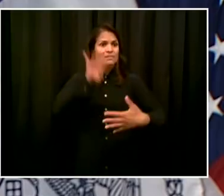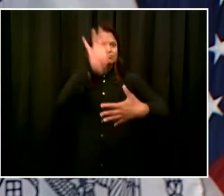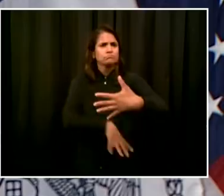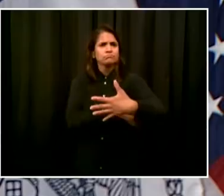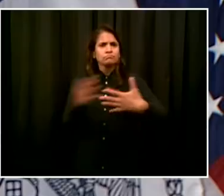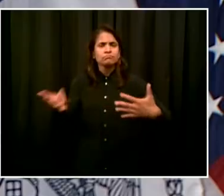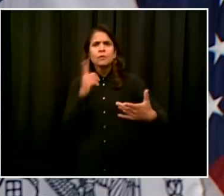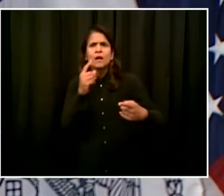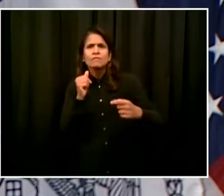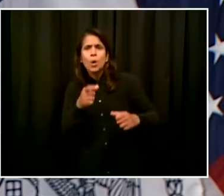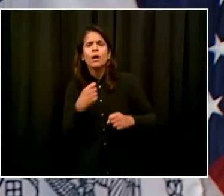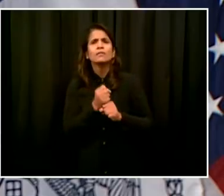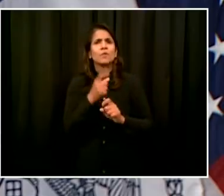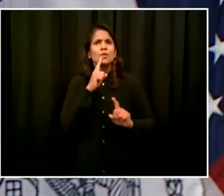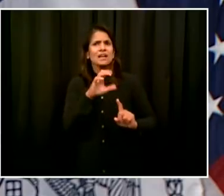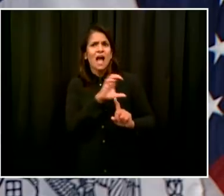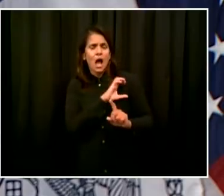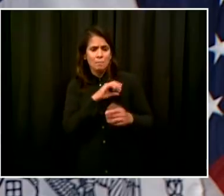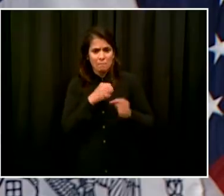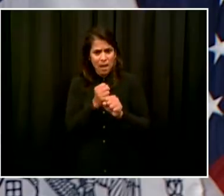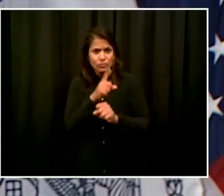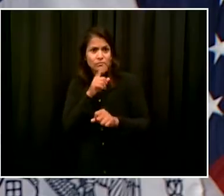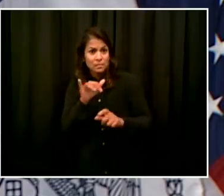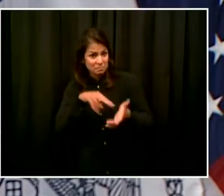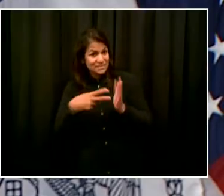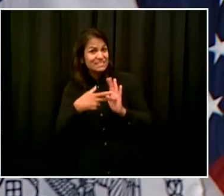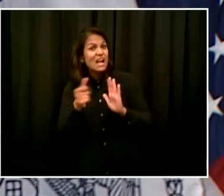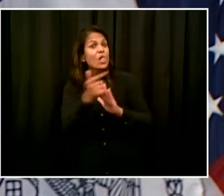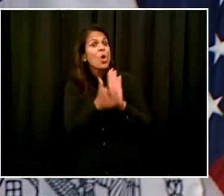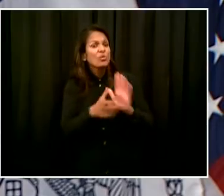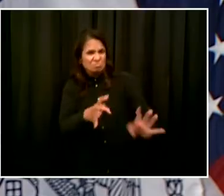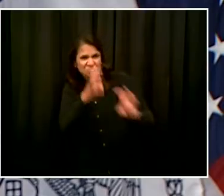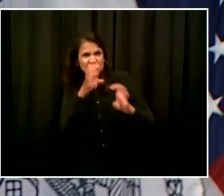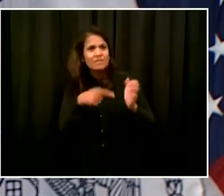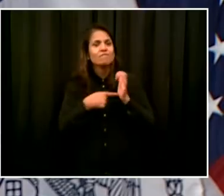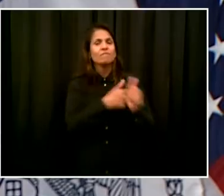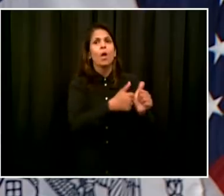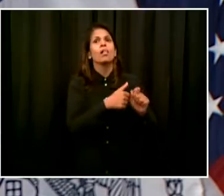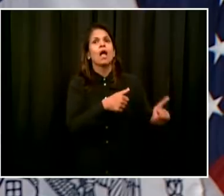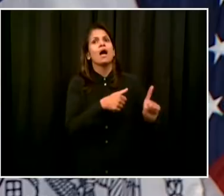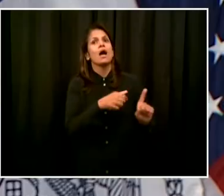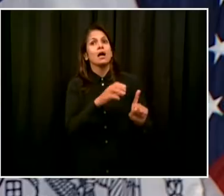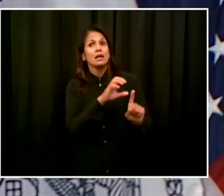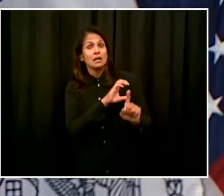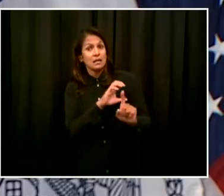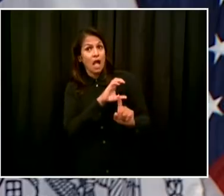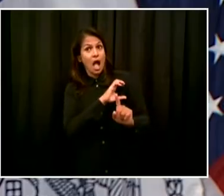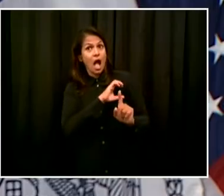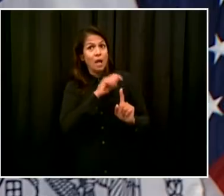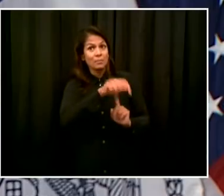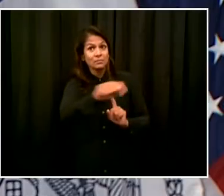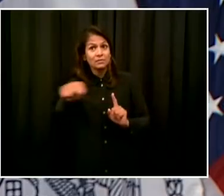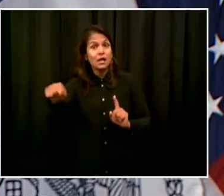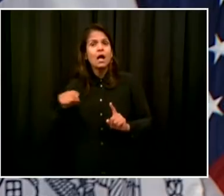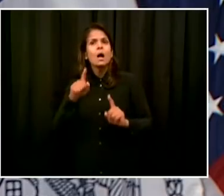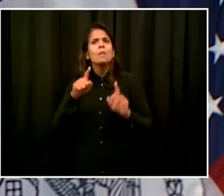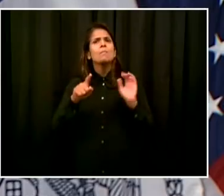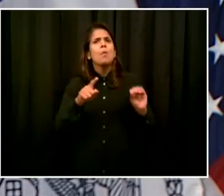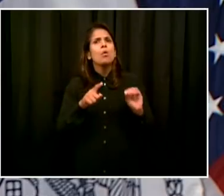THESE TOUGHER RULES FOR COPS? WHAT DOES THIS ANME? ESDO ITHS AMEN THEY'RE GOING TO HAVE A MORE